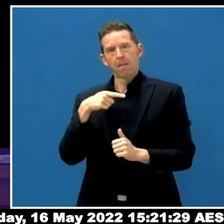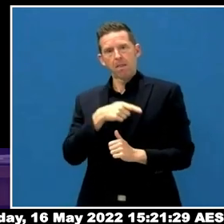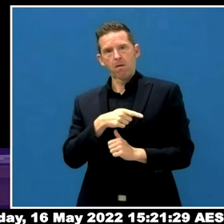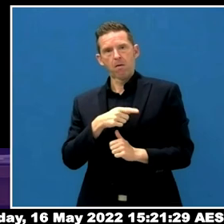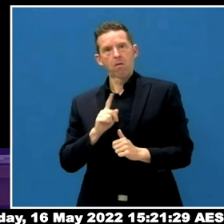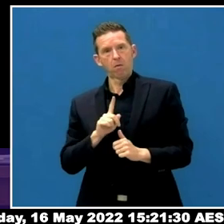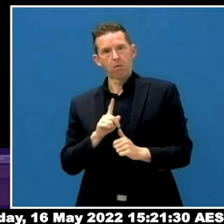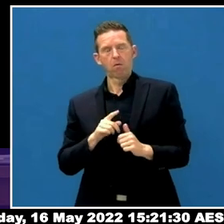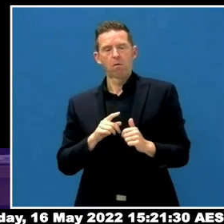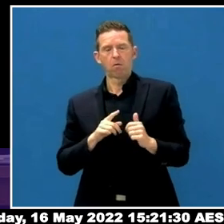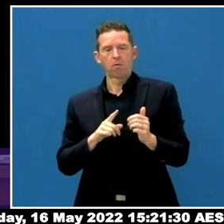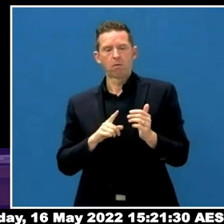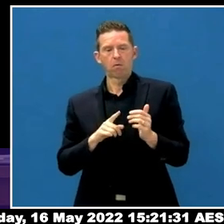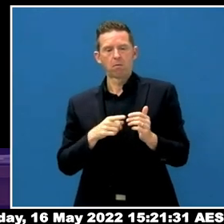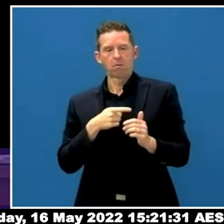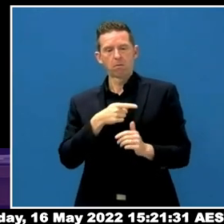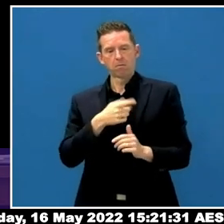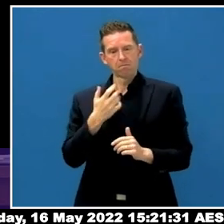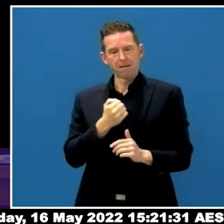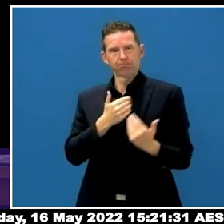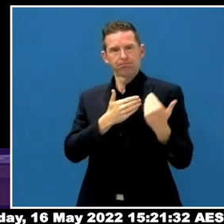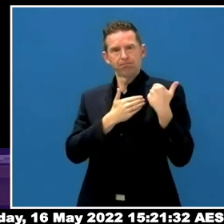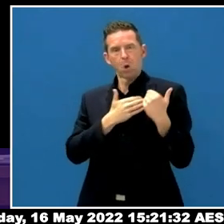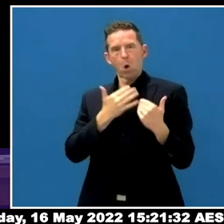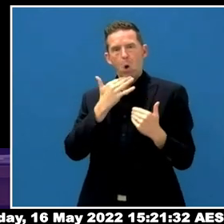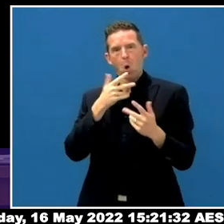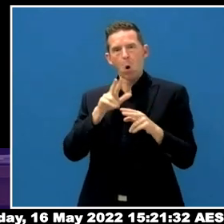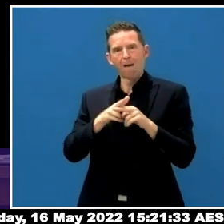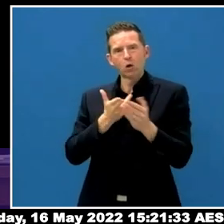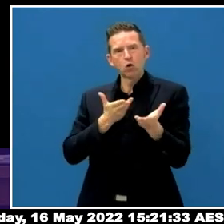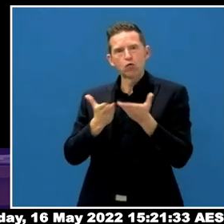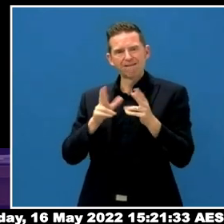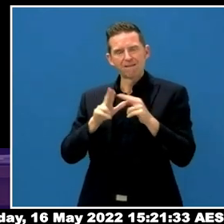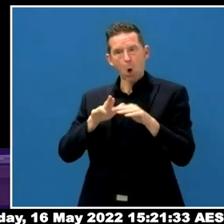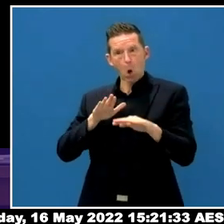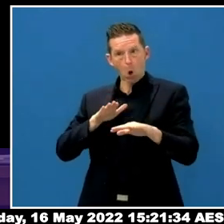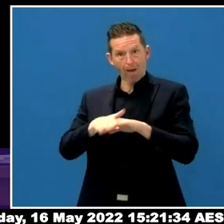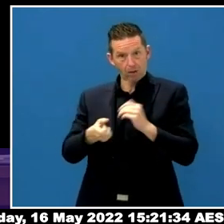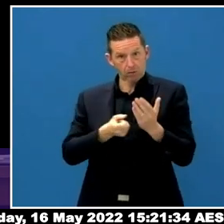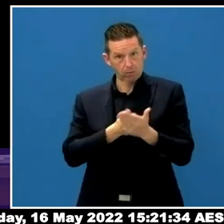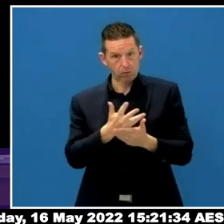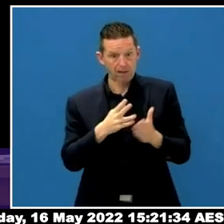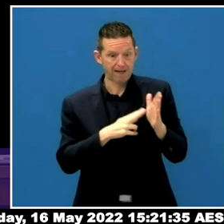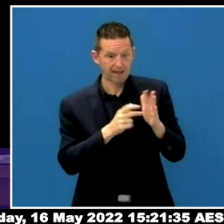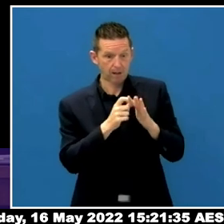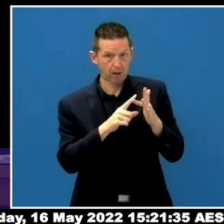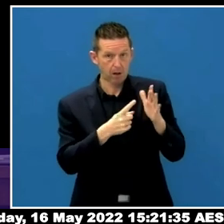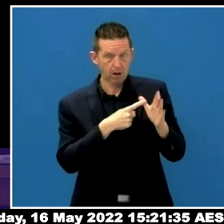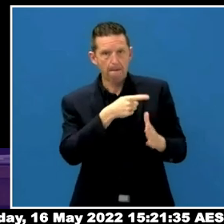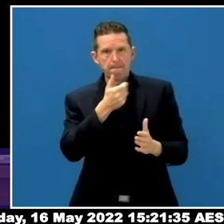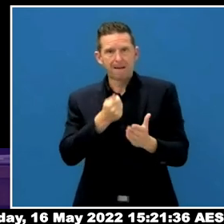the services if the participant has overspent their NDIA funds." Yes, I see. MR FOGARTY: Were you aware of that term at the time?